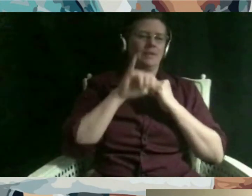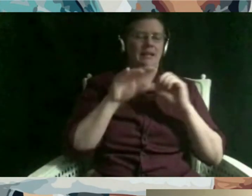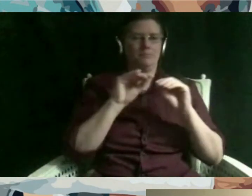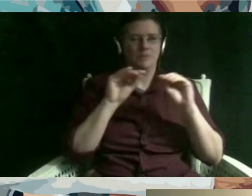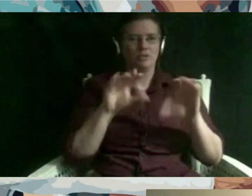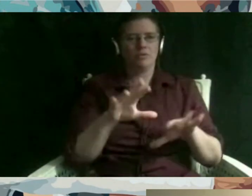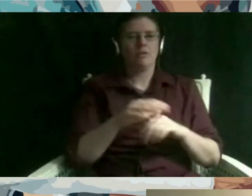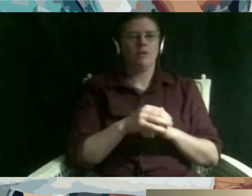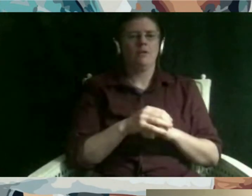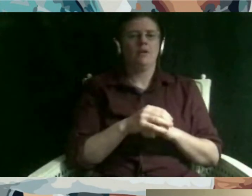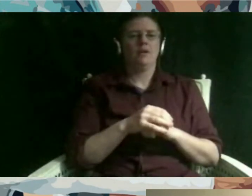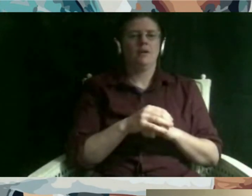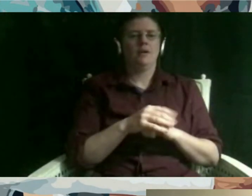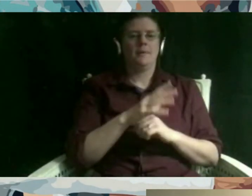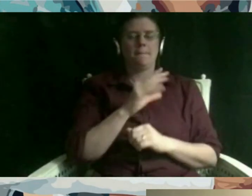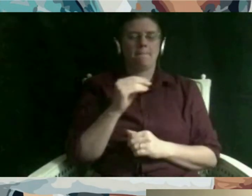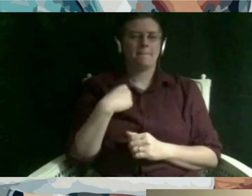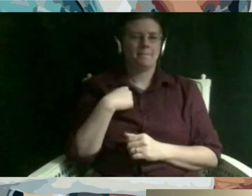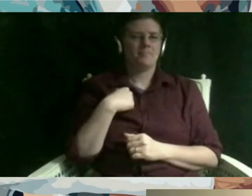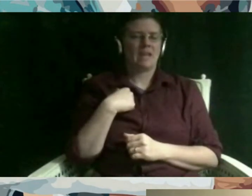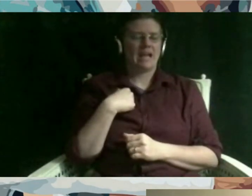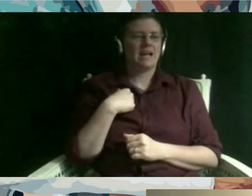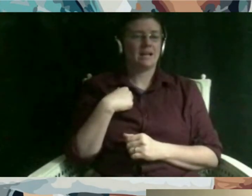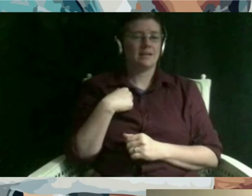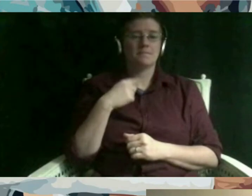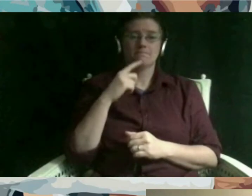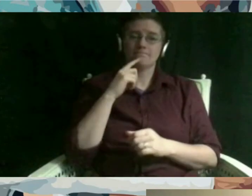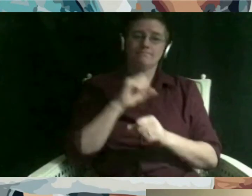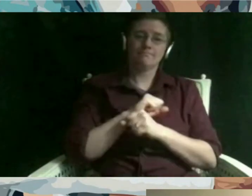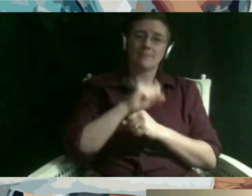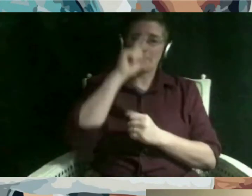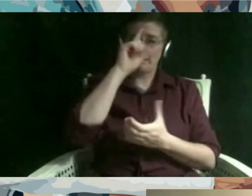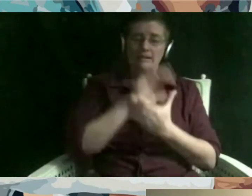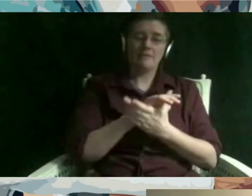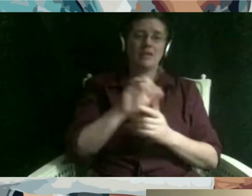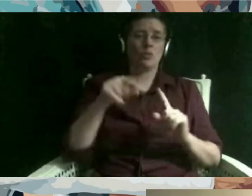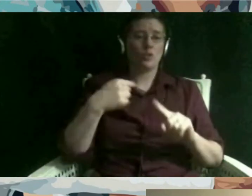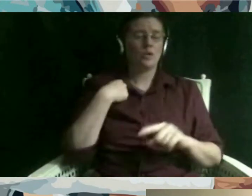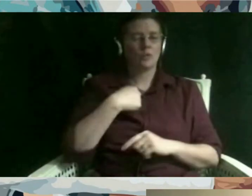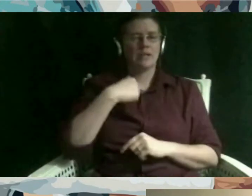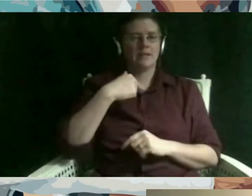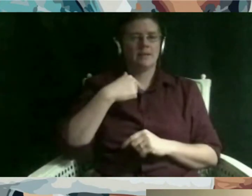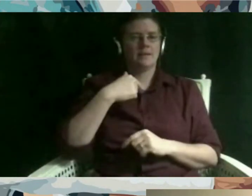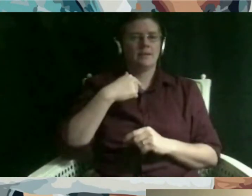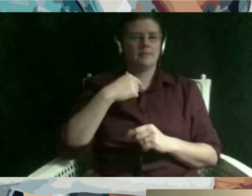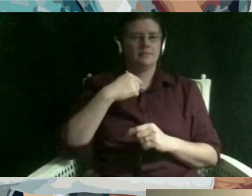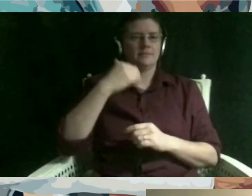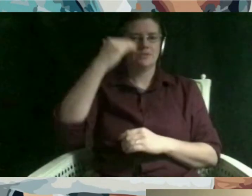and i firmly believe that when we do get to know each other and you know i think all religions